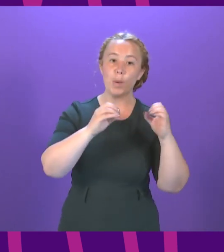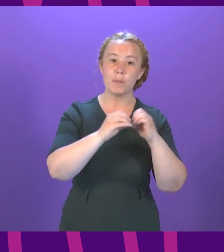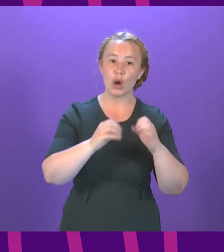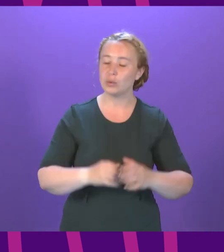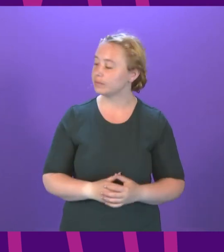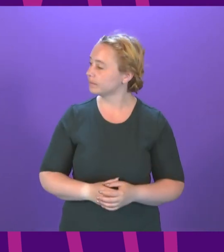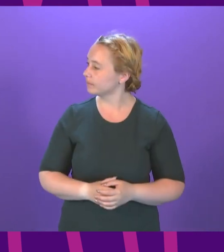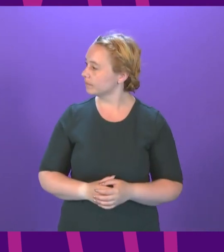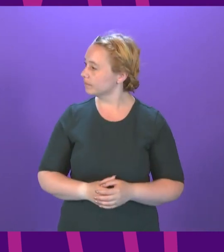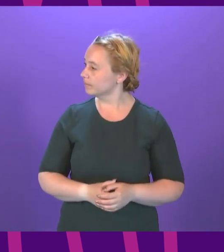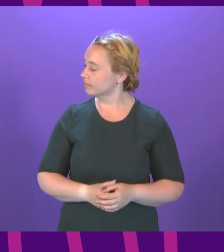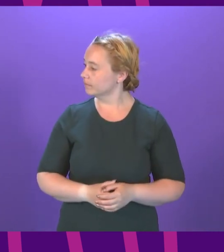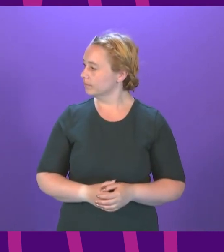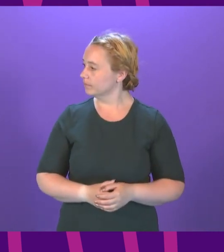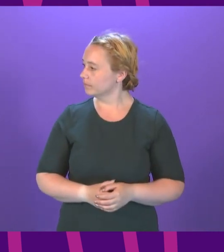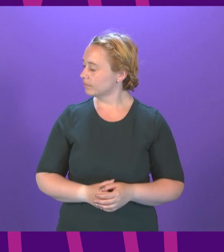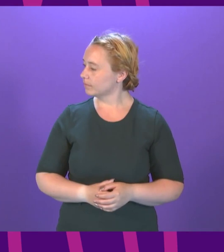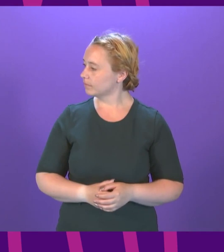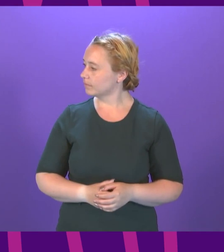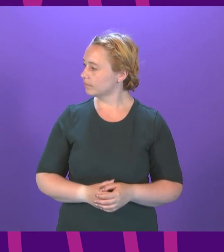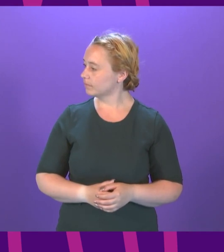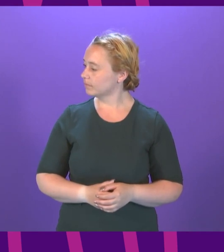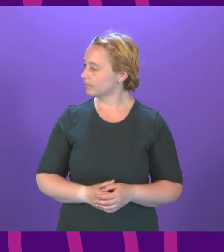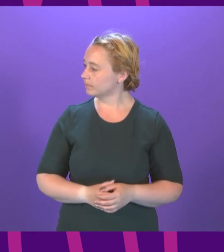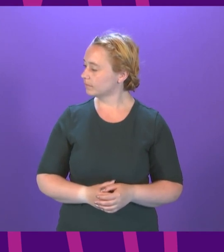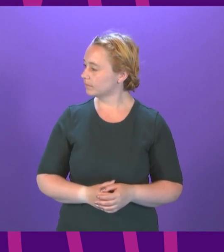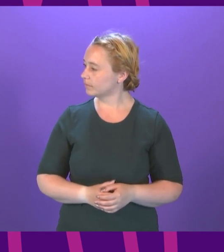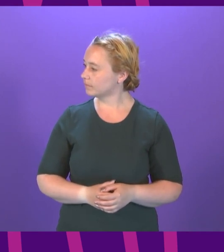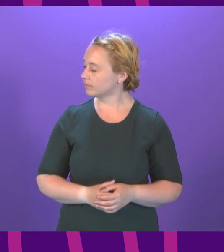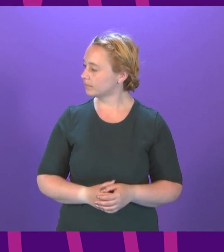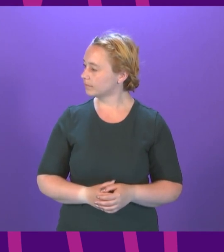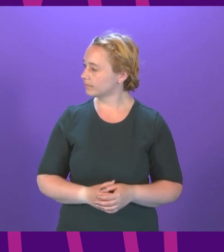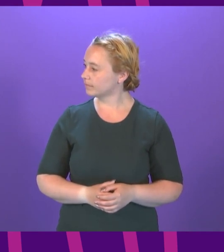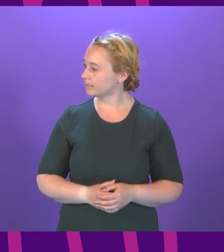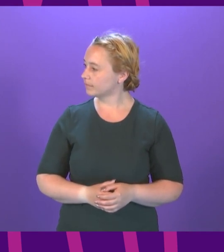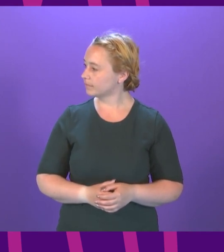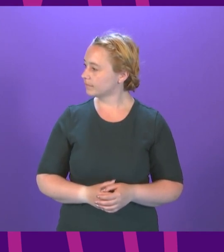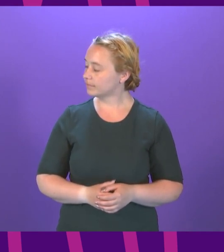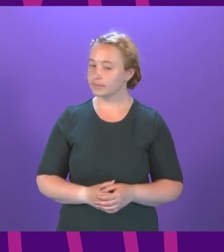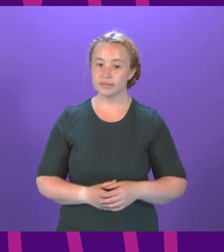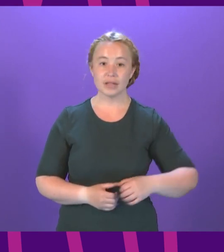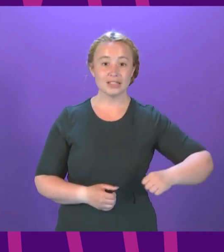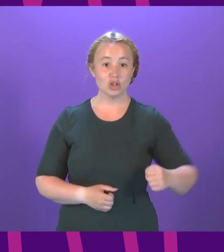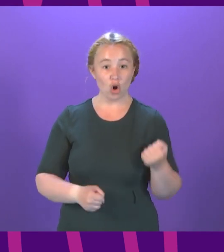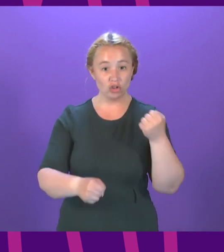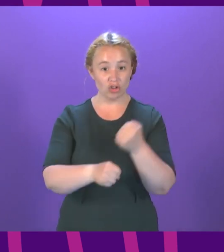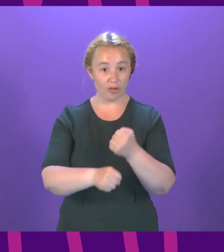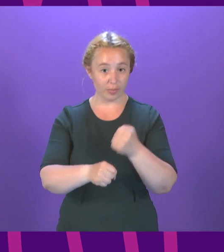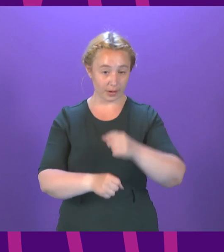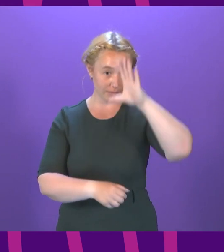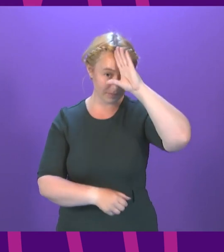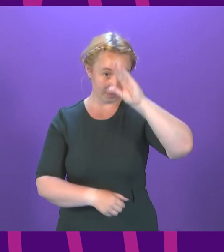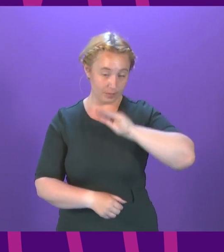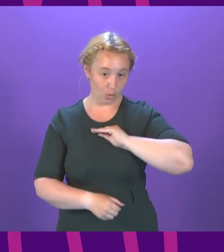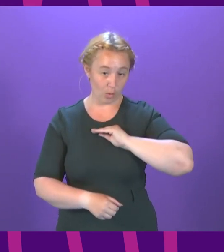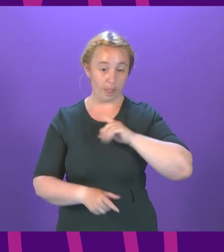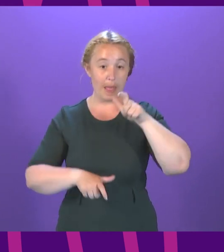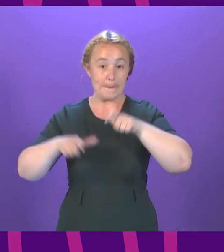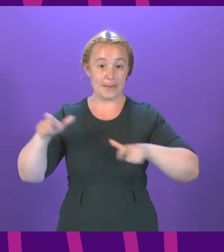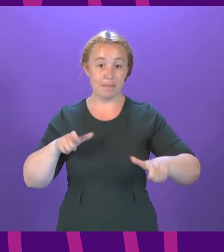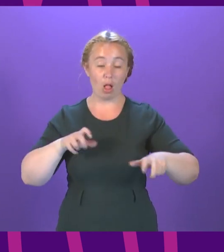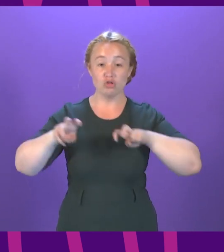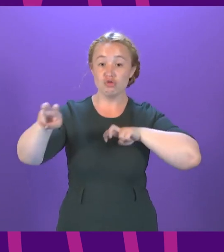Will the Scottish Government give assurances that the testing kits for people who have to